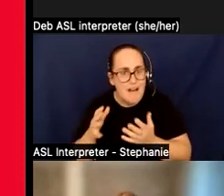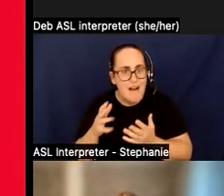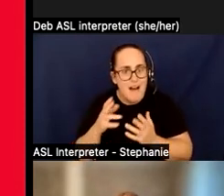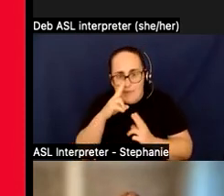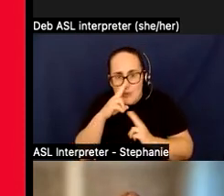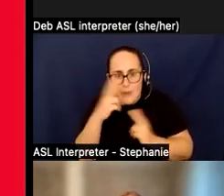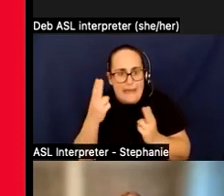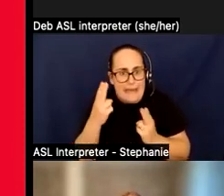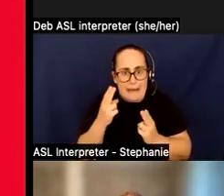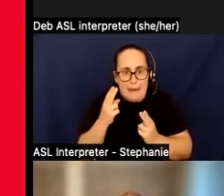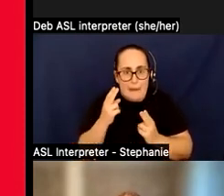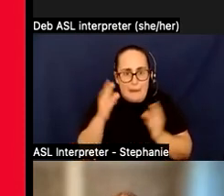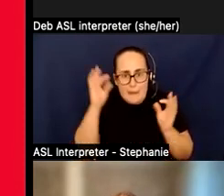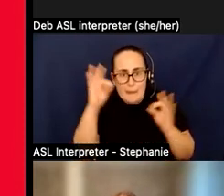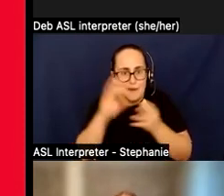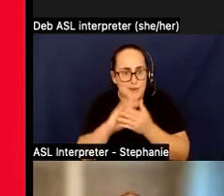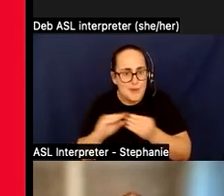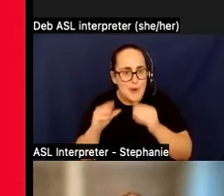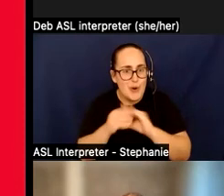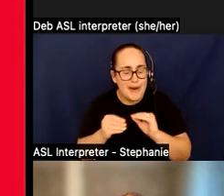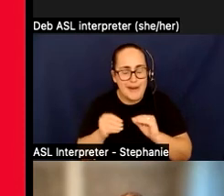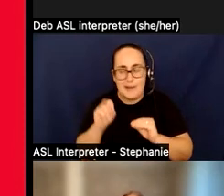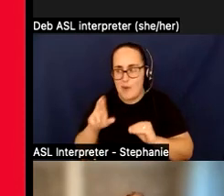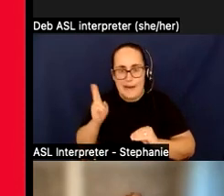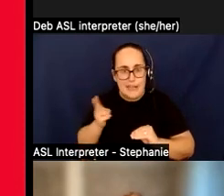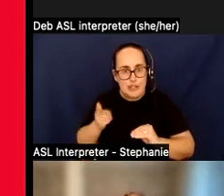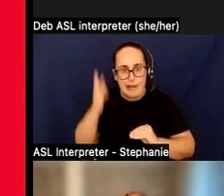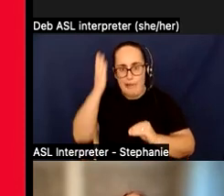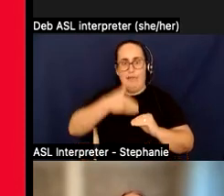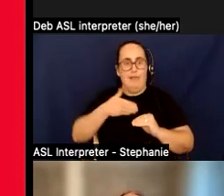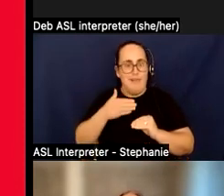you can team up with community members, historians, Indigenous knowledge keepers